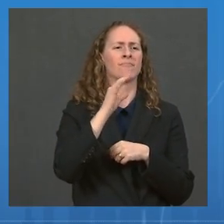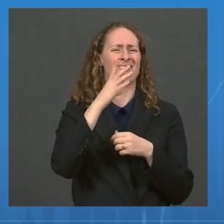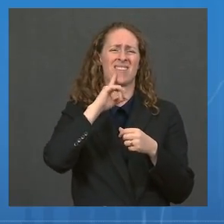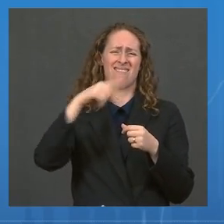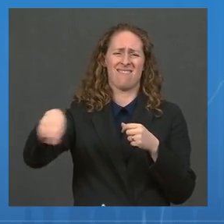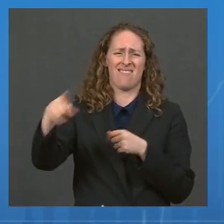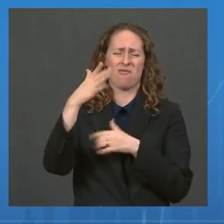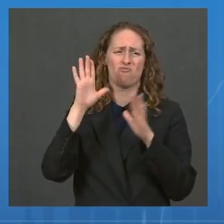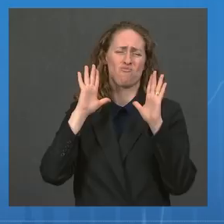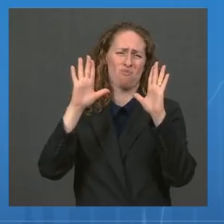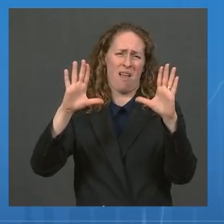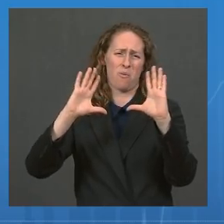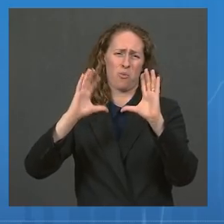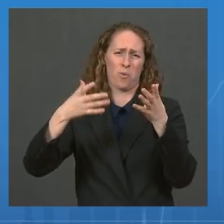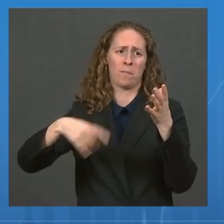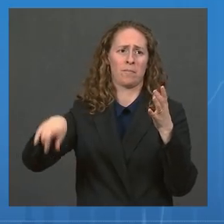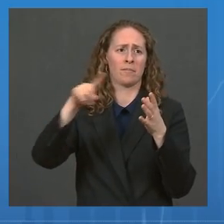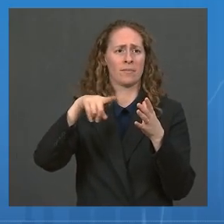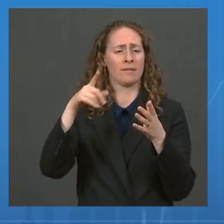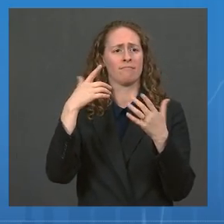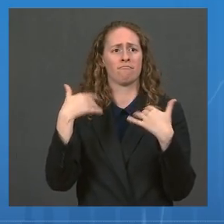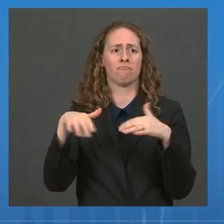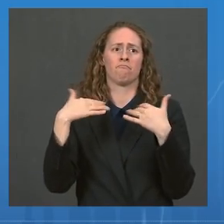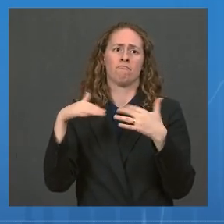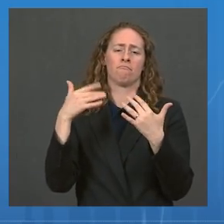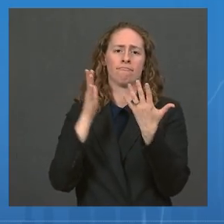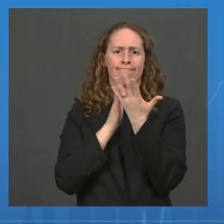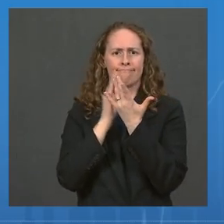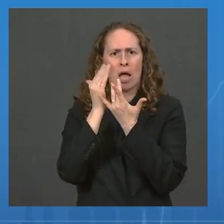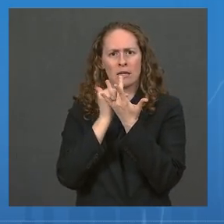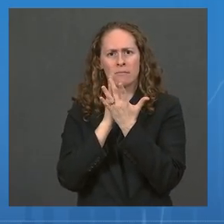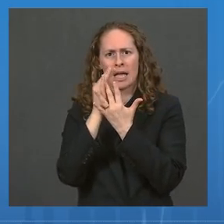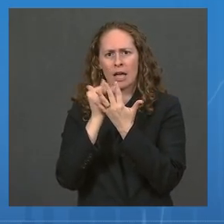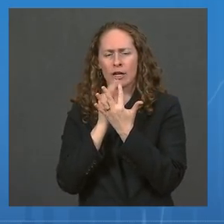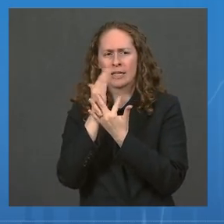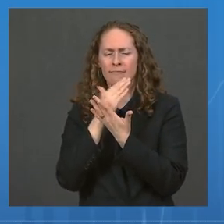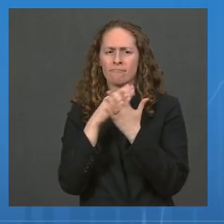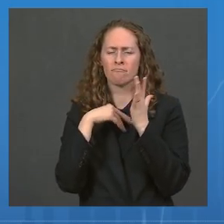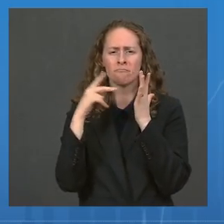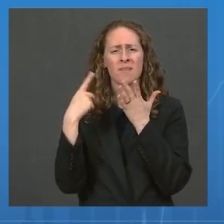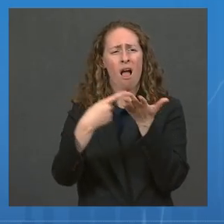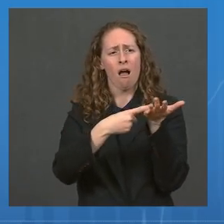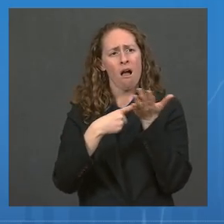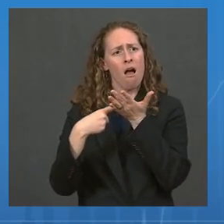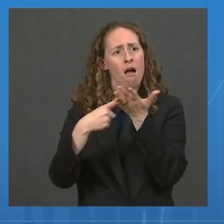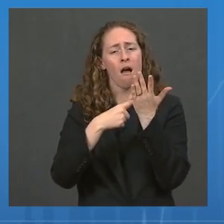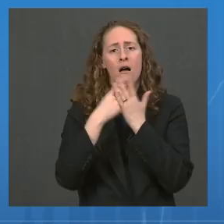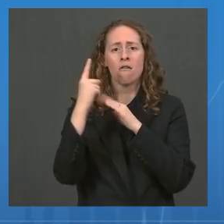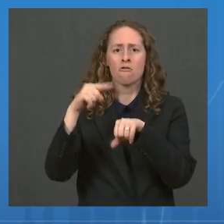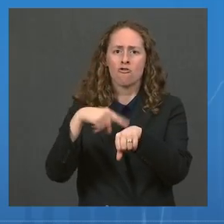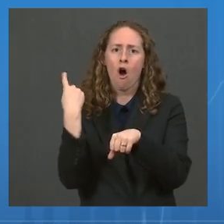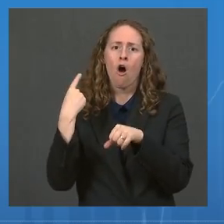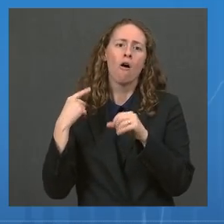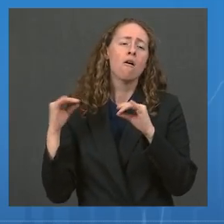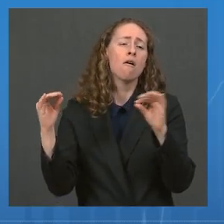that publicly and very transparently deliberated for hours over some of these very difficult questions